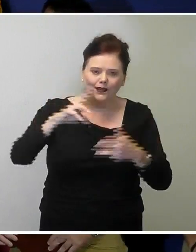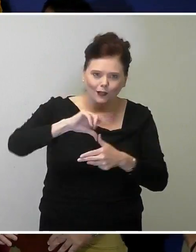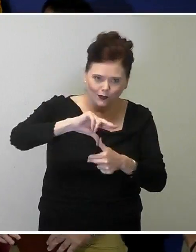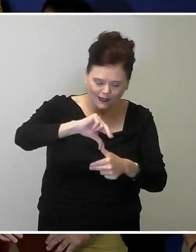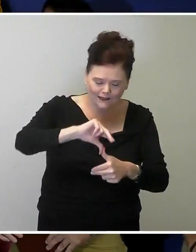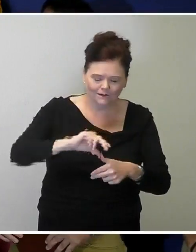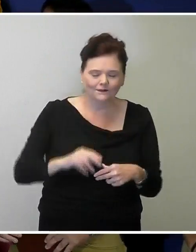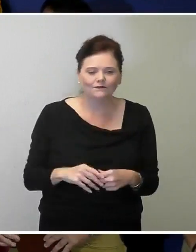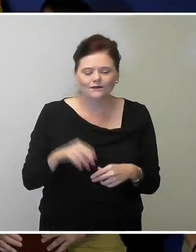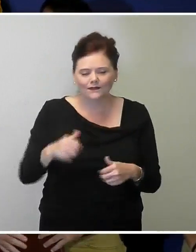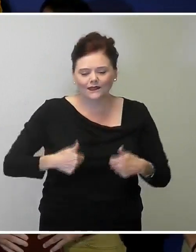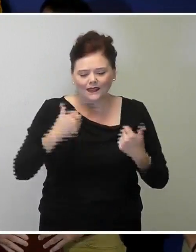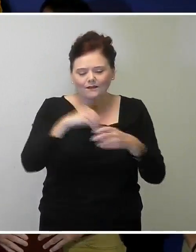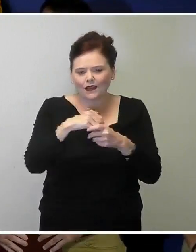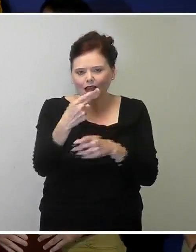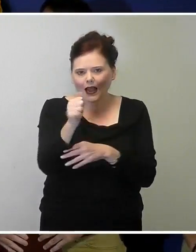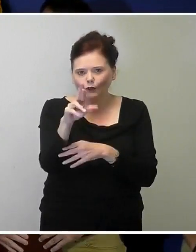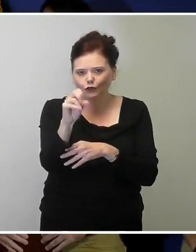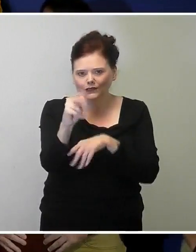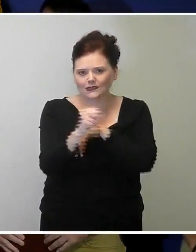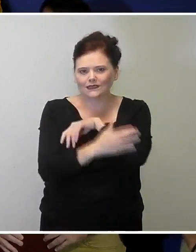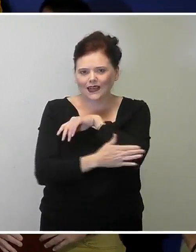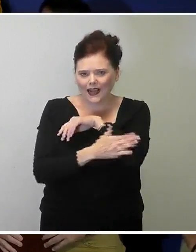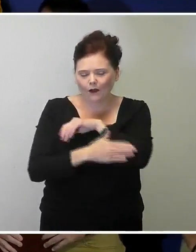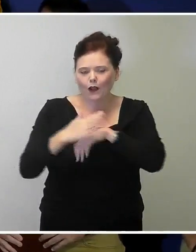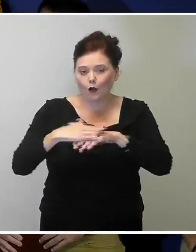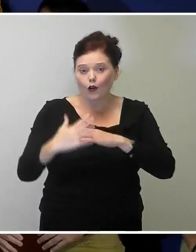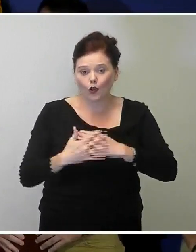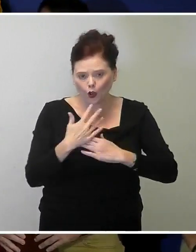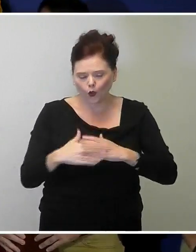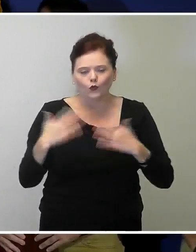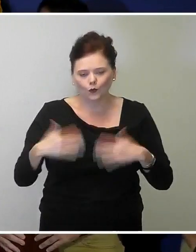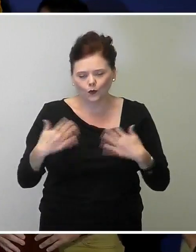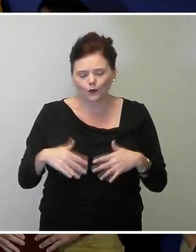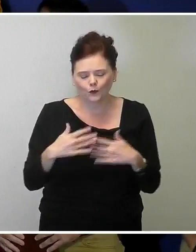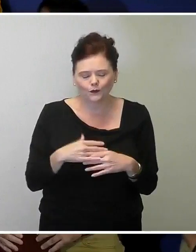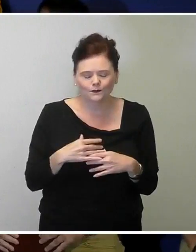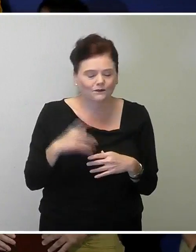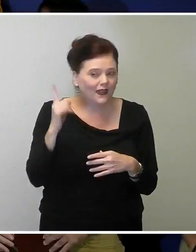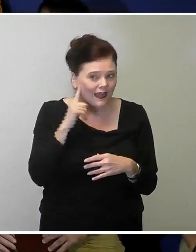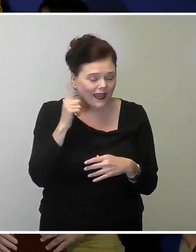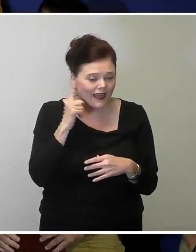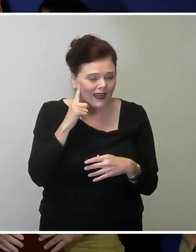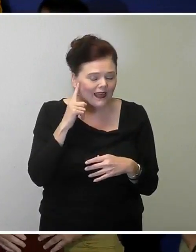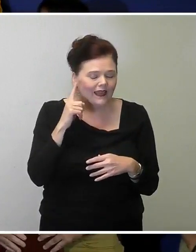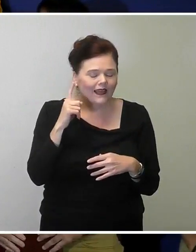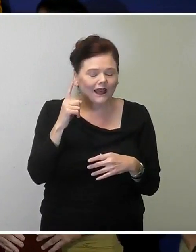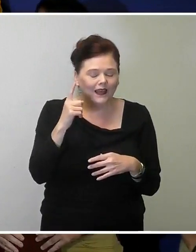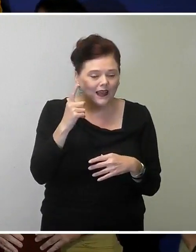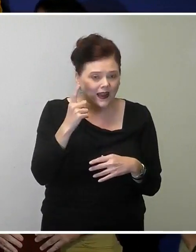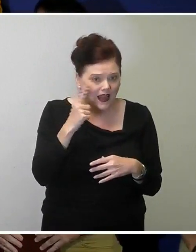FROM THE DEPARTMENT OF PUBLIC SAFETY. A VETERAN OF MANY HURRICANES